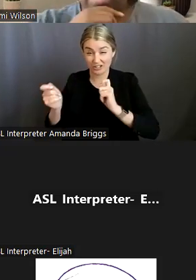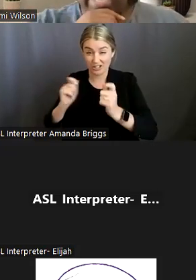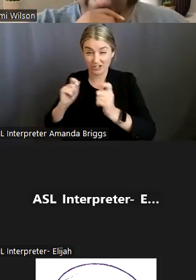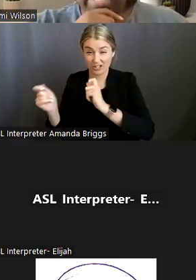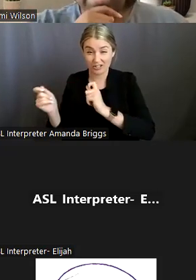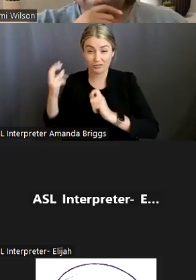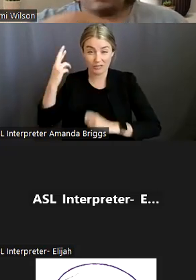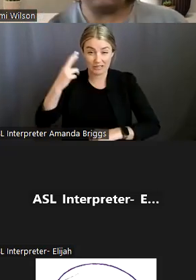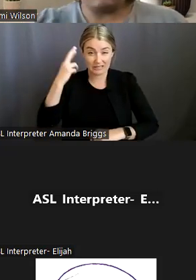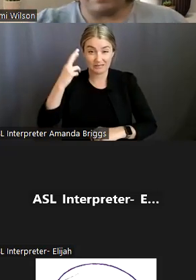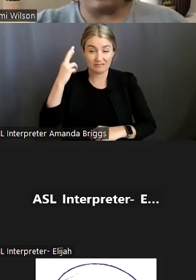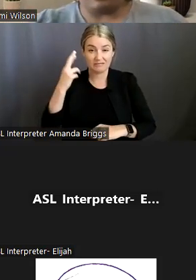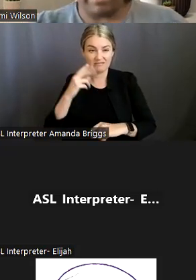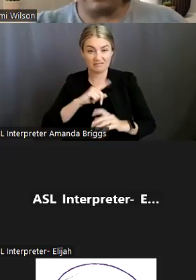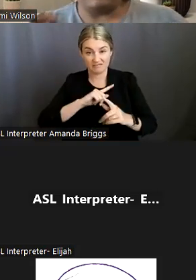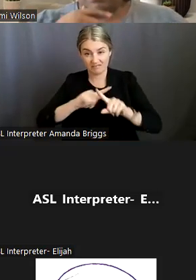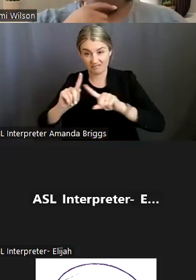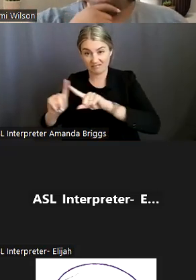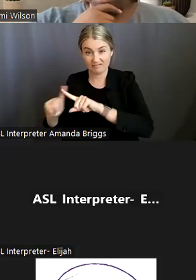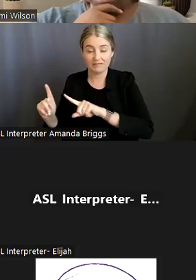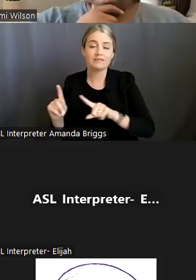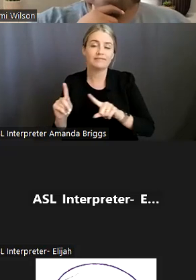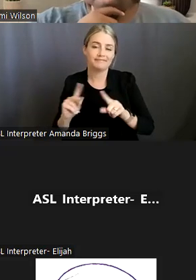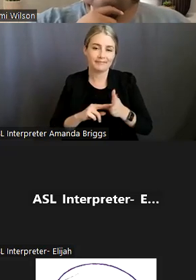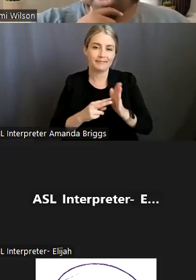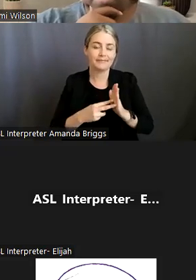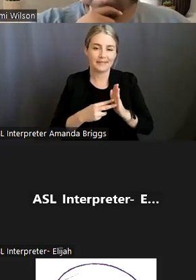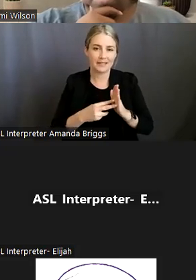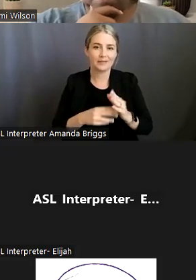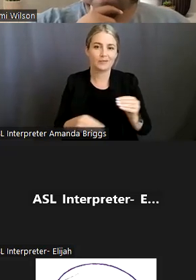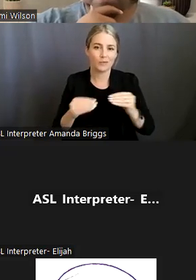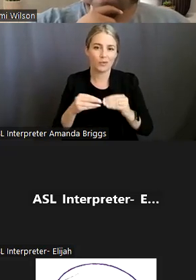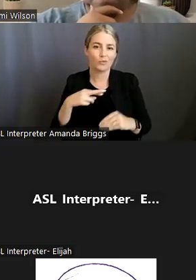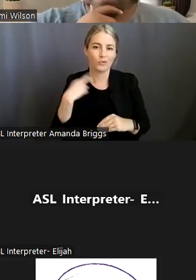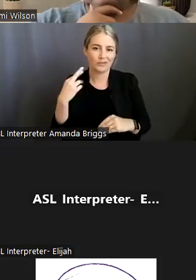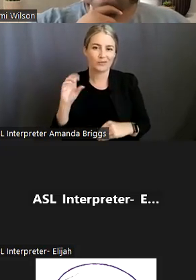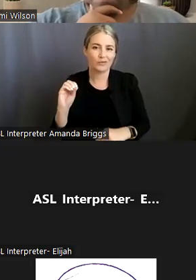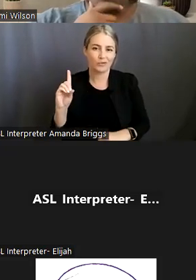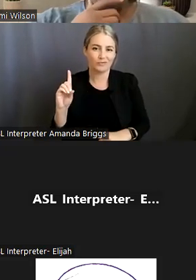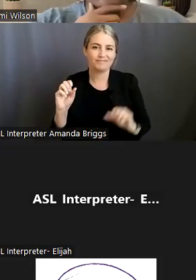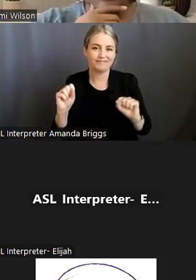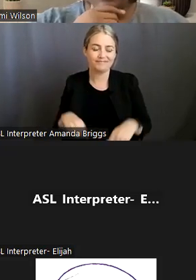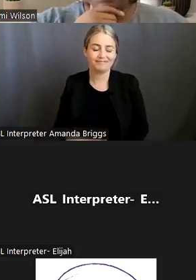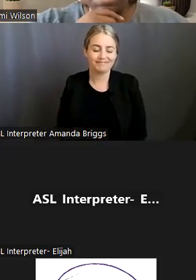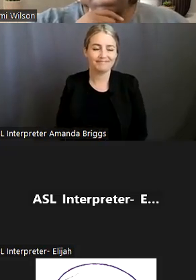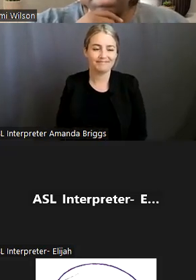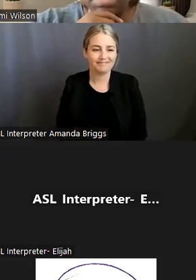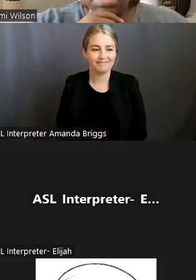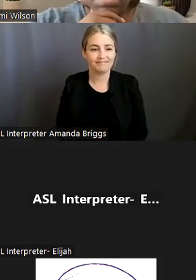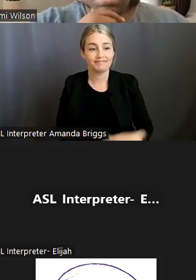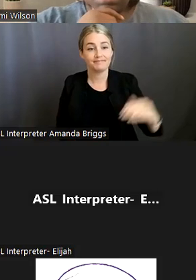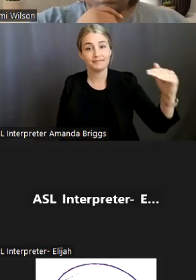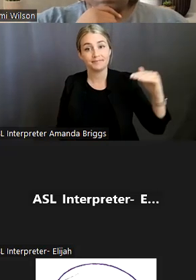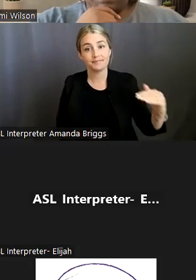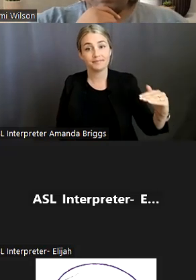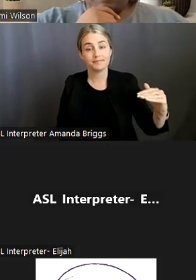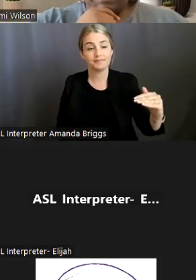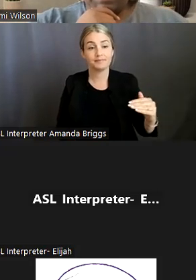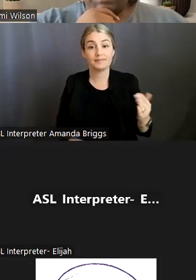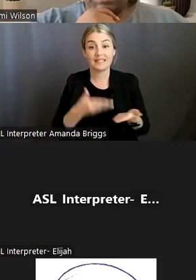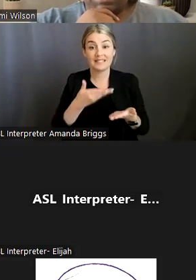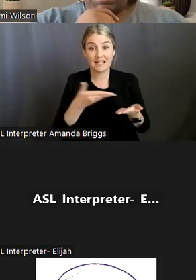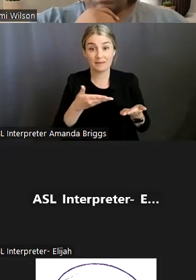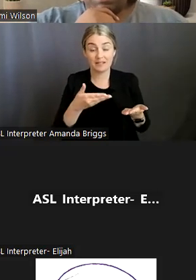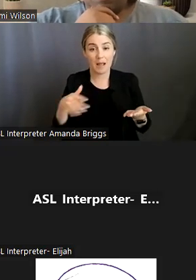factors or areas can increase risk of overdose. Mixing substances can increase not